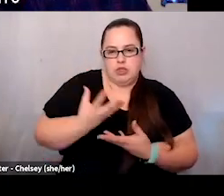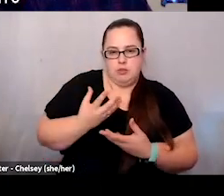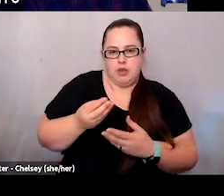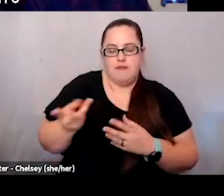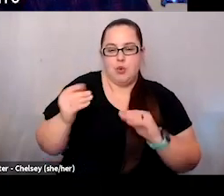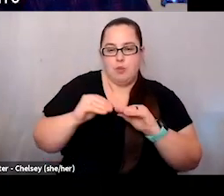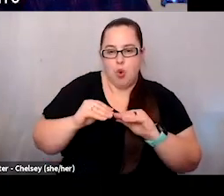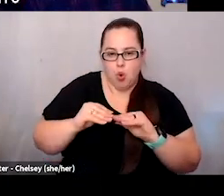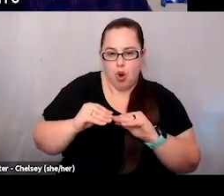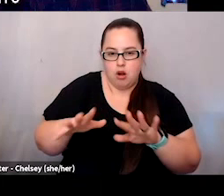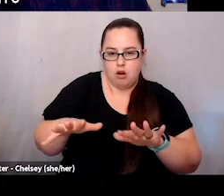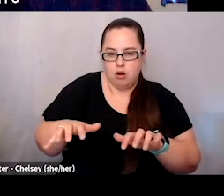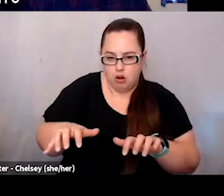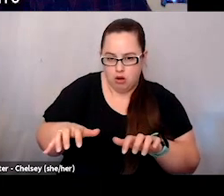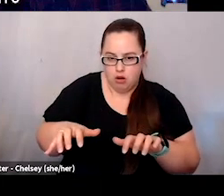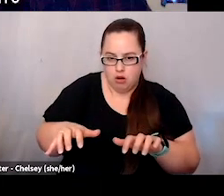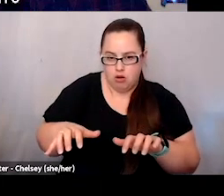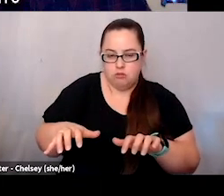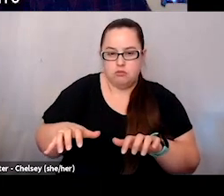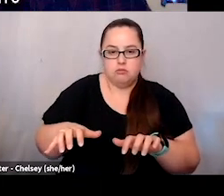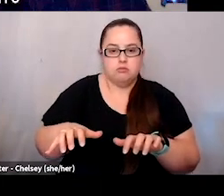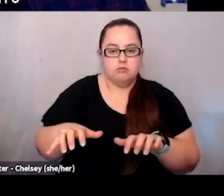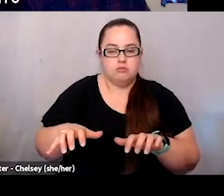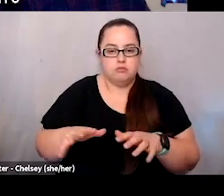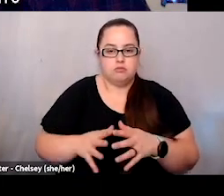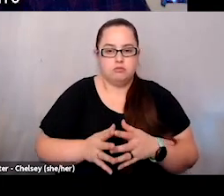last time I checked was like 565, but somebody was telling me that a few